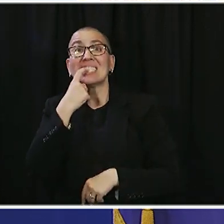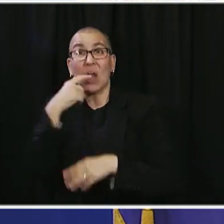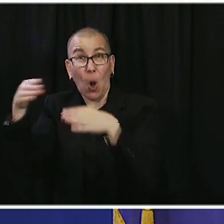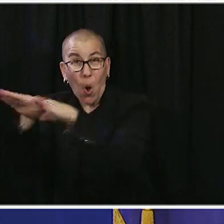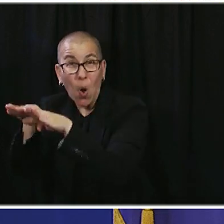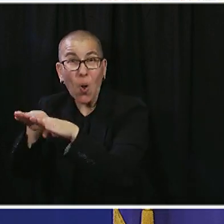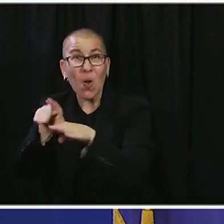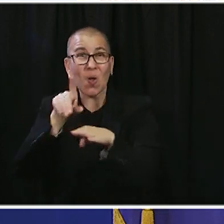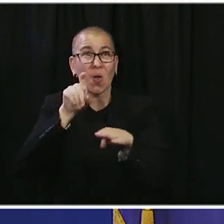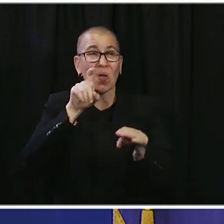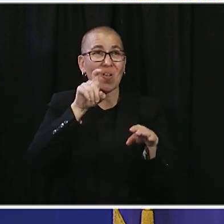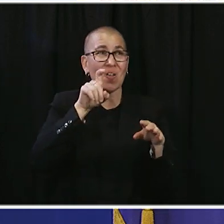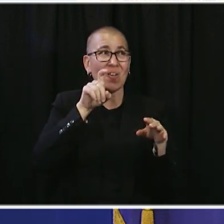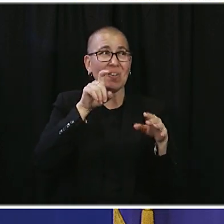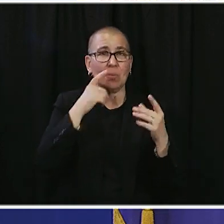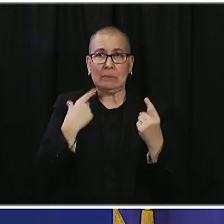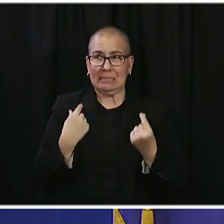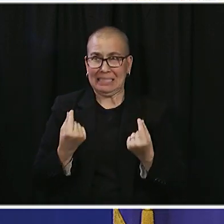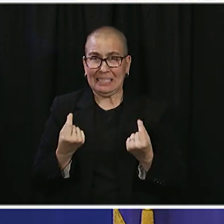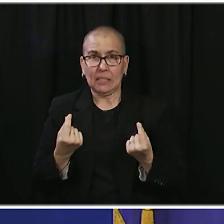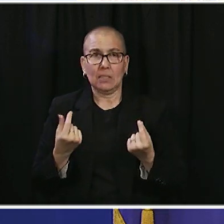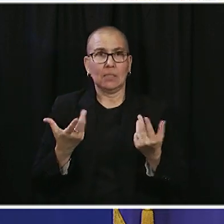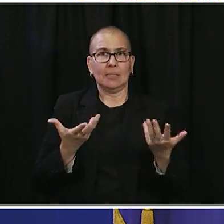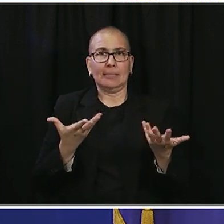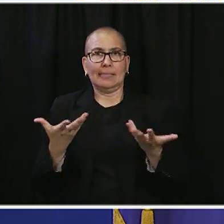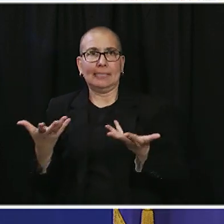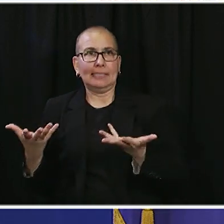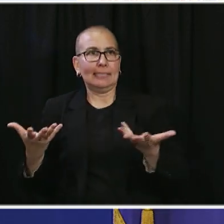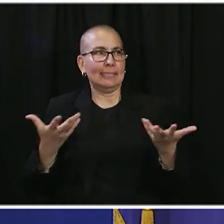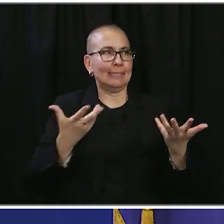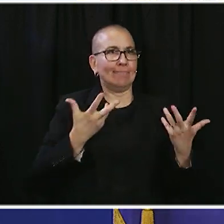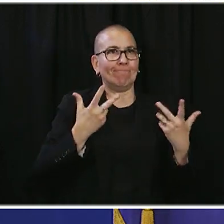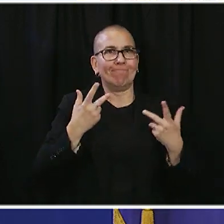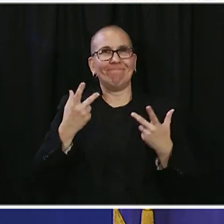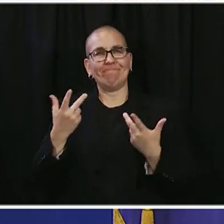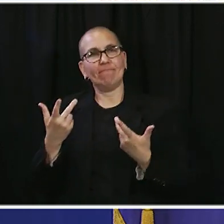BALANCE AGAIN. BUT IF THIS GETS OUT OF HAND TOO FAST, THEY WILL BURN THROUGH IT. AND I WANT TO ACKNOWLEDGE THAT.